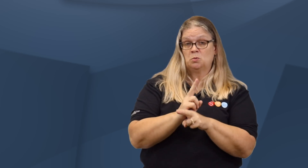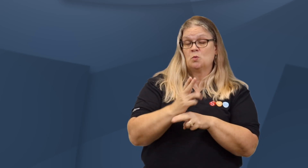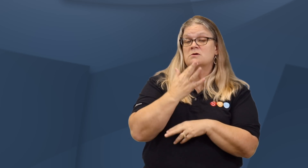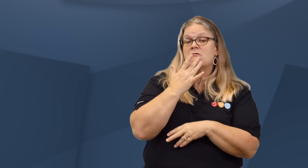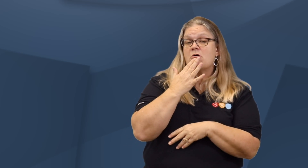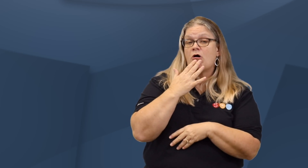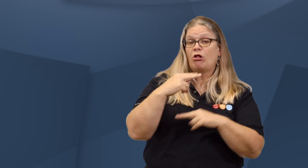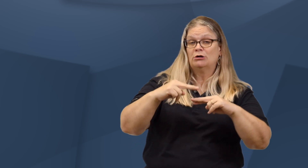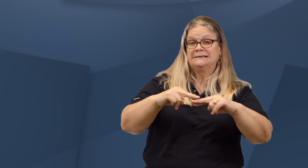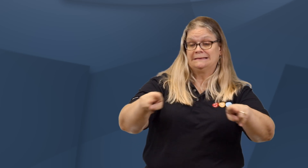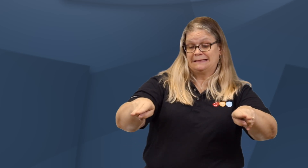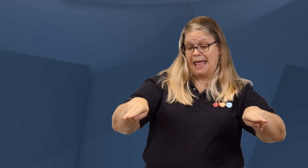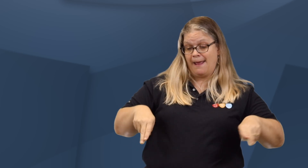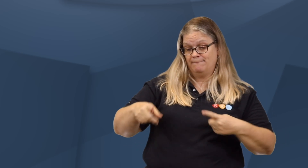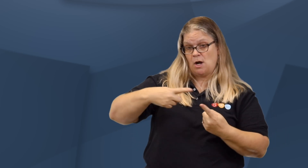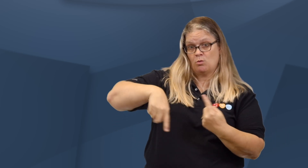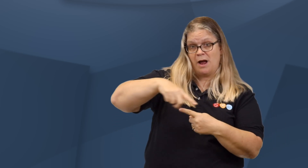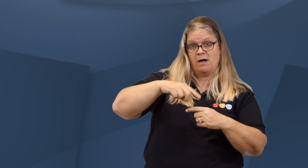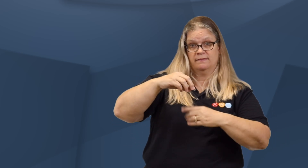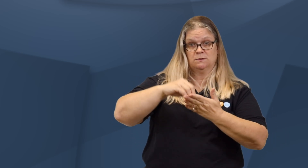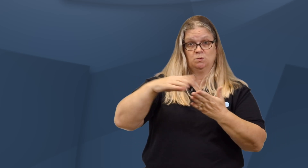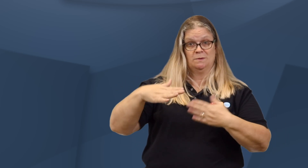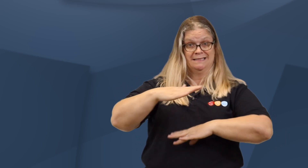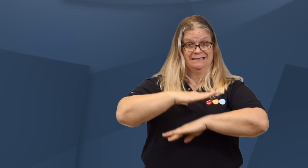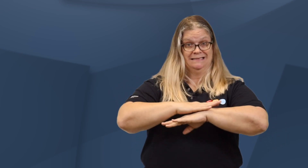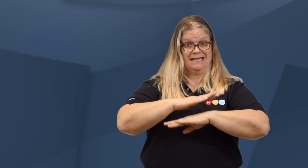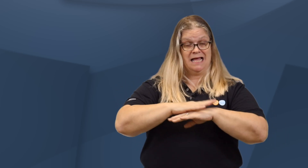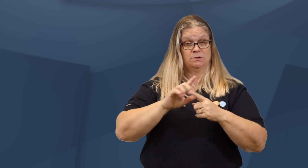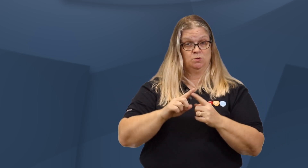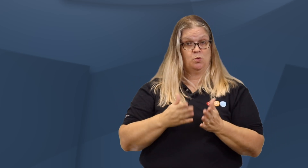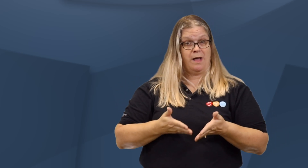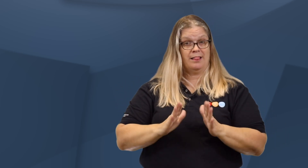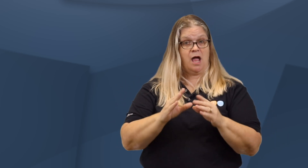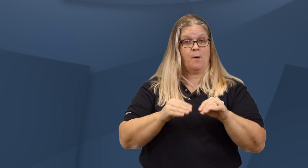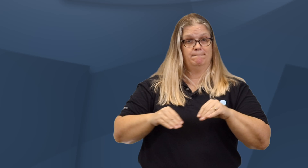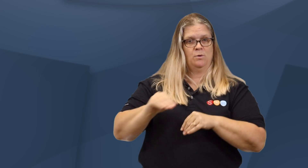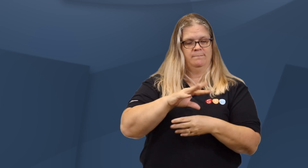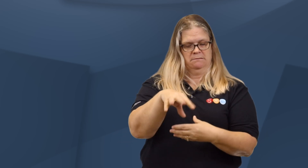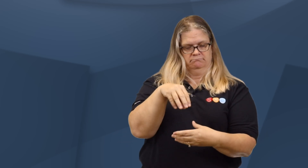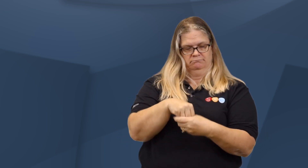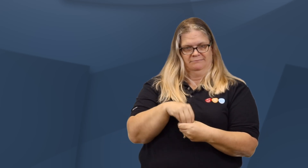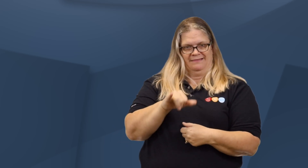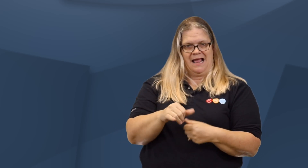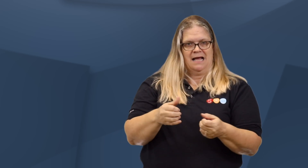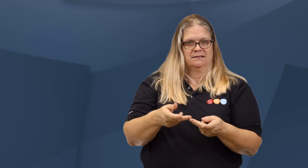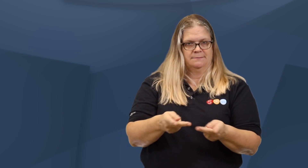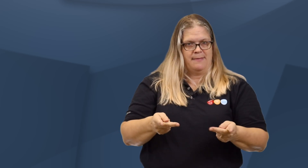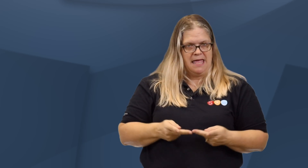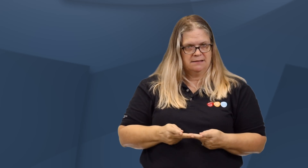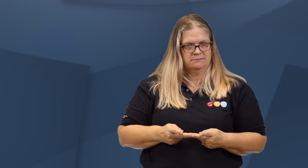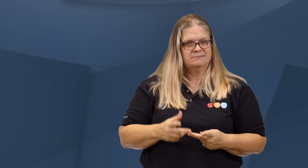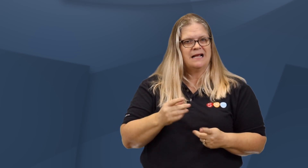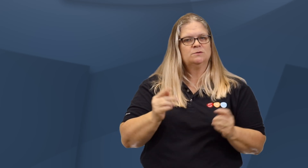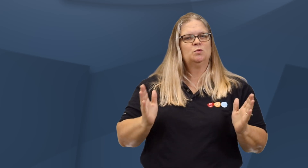You could use colored tape around the student's desk to allow a space for movement breaks